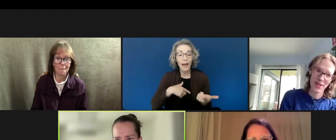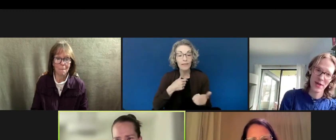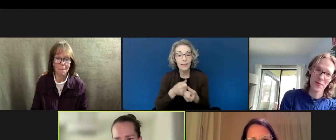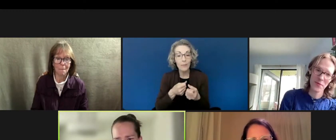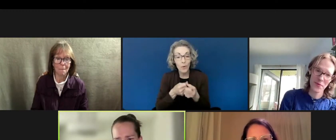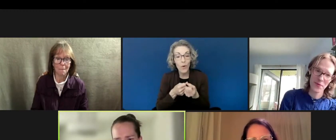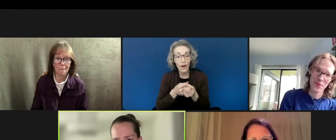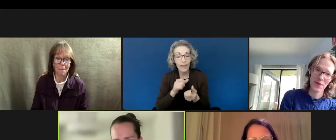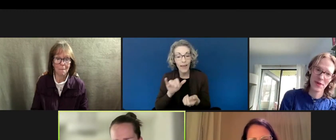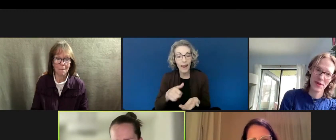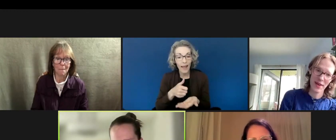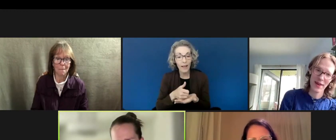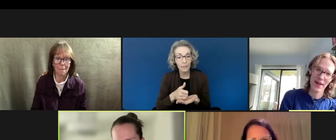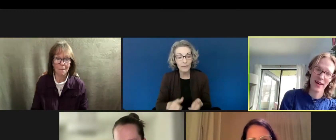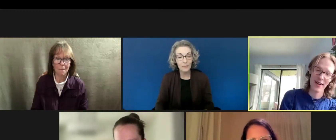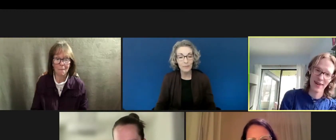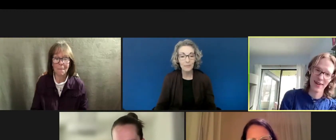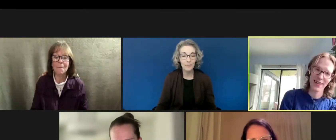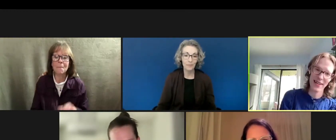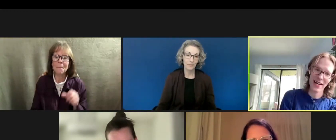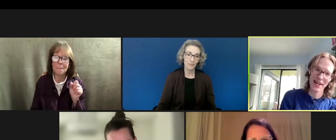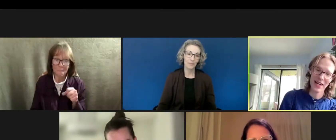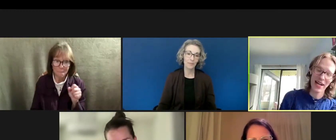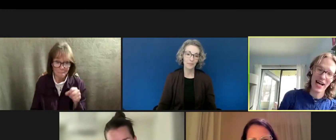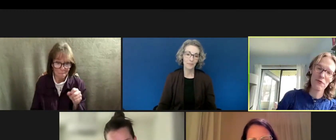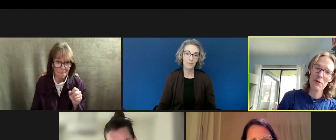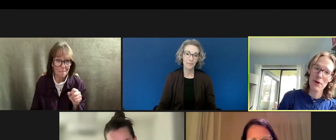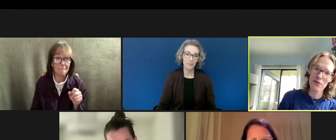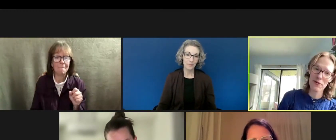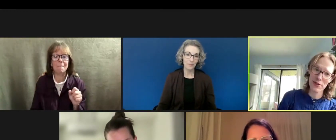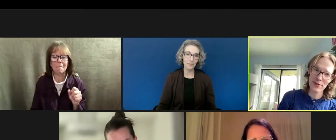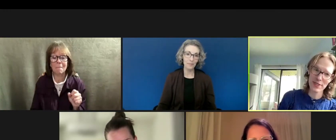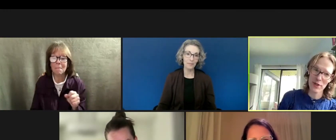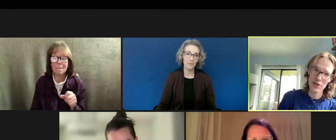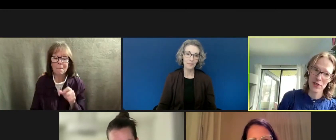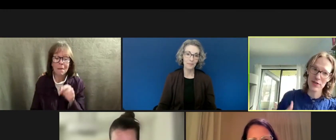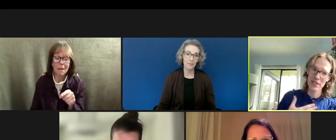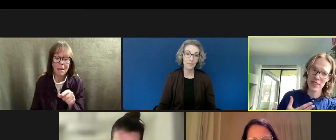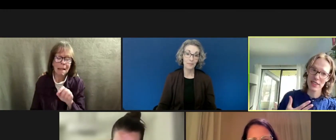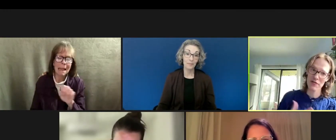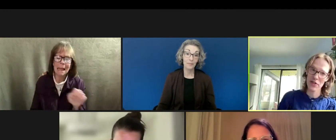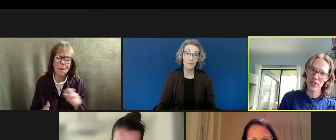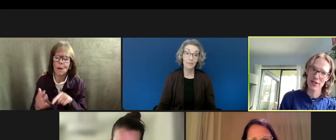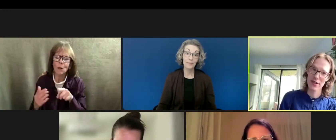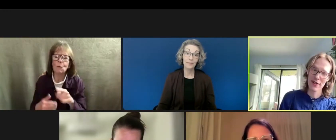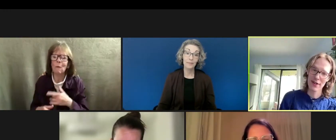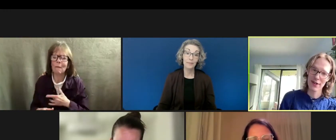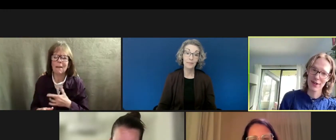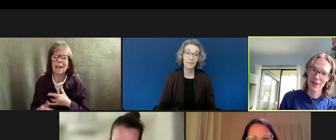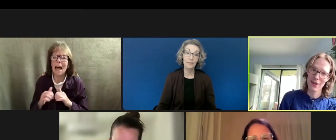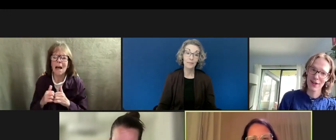Yeah. And what about for you, Lee, what are you feeling that's different.